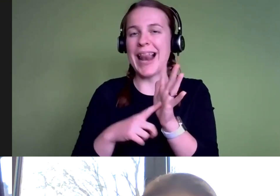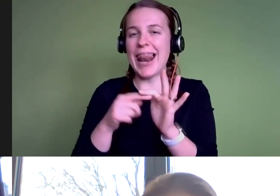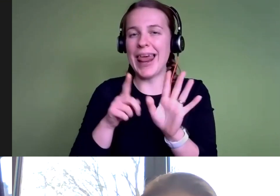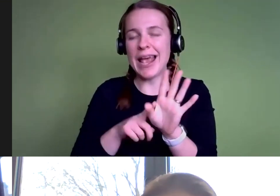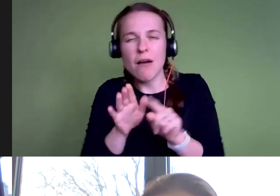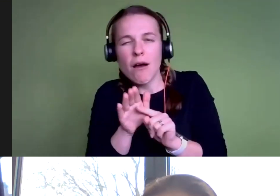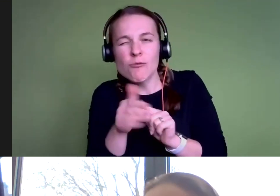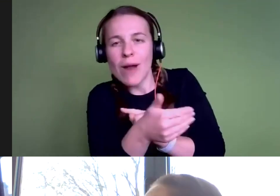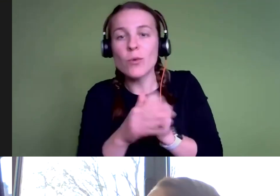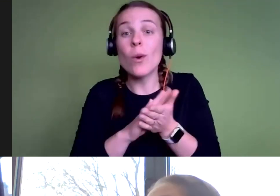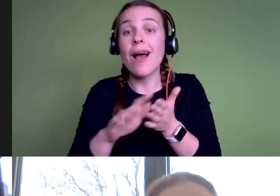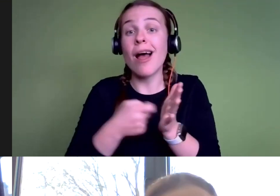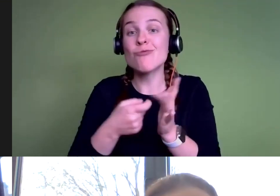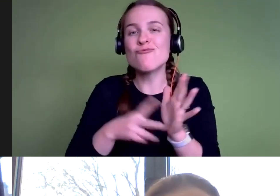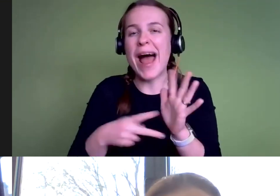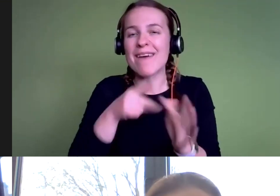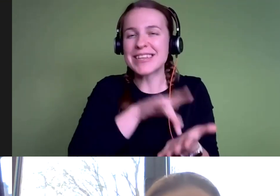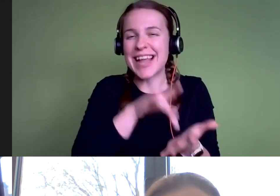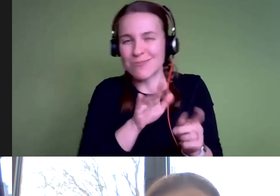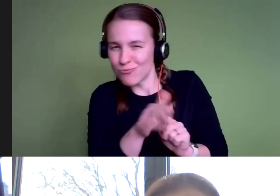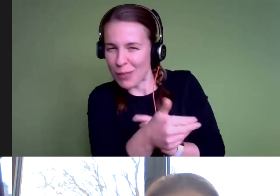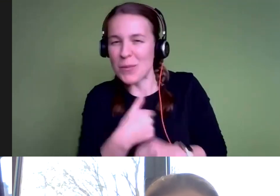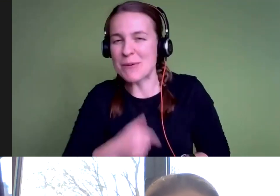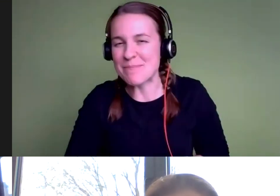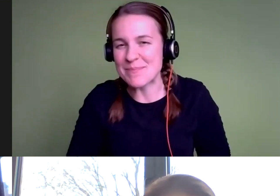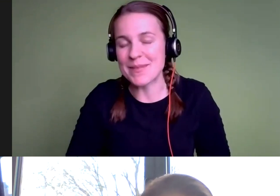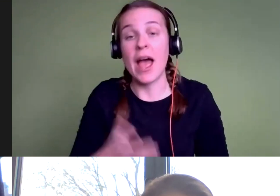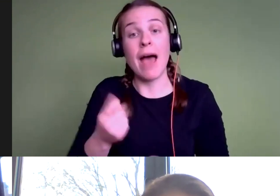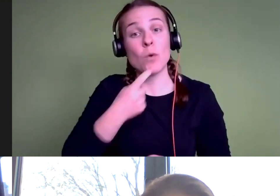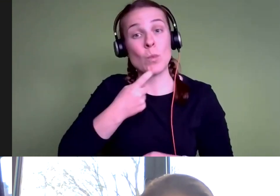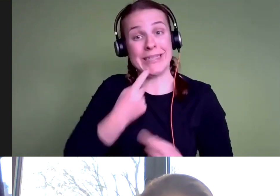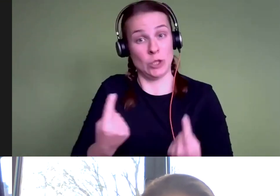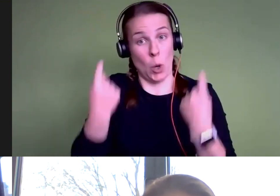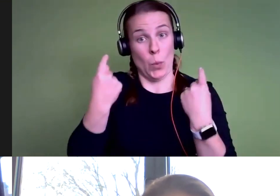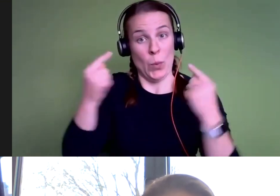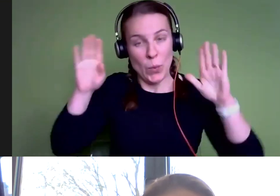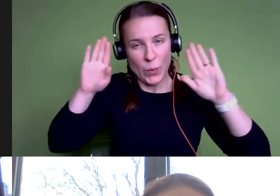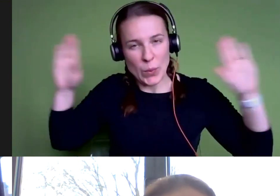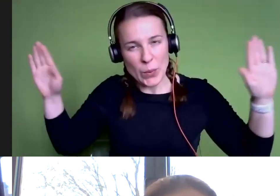youngish, but probably not that young now! Female with long dark hair. I am sitting in my